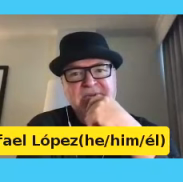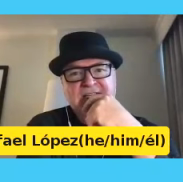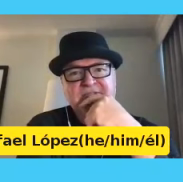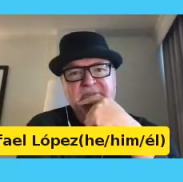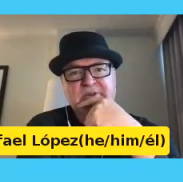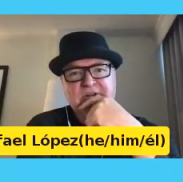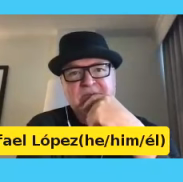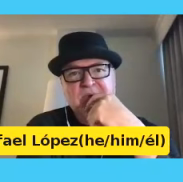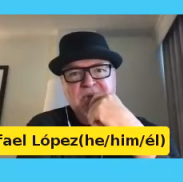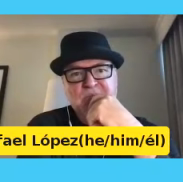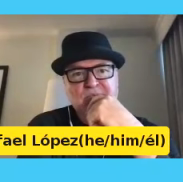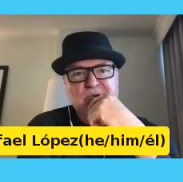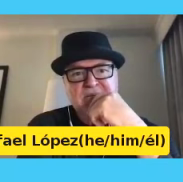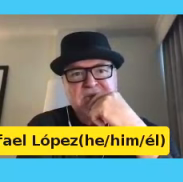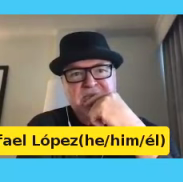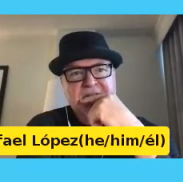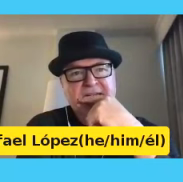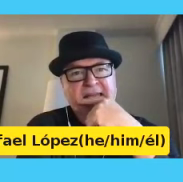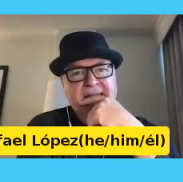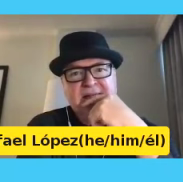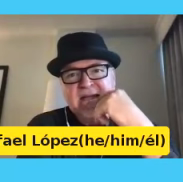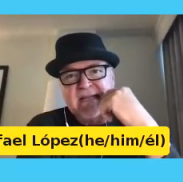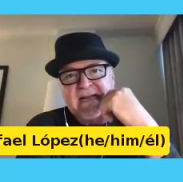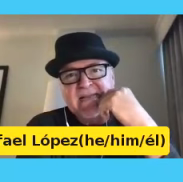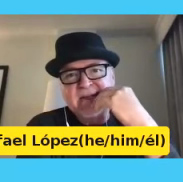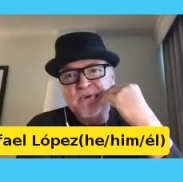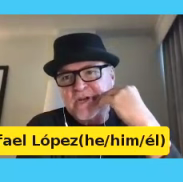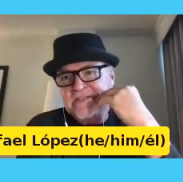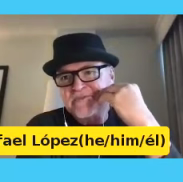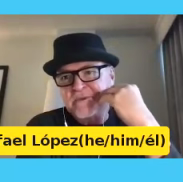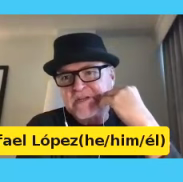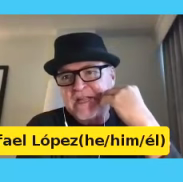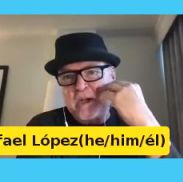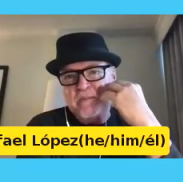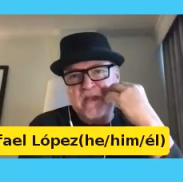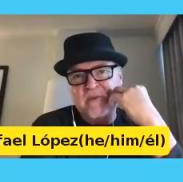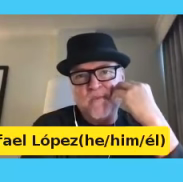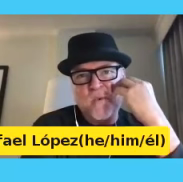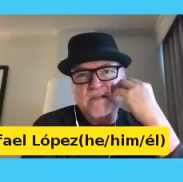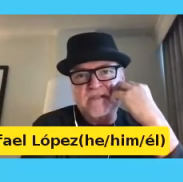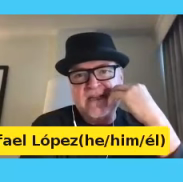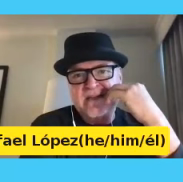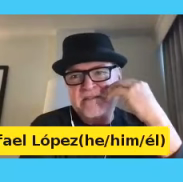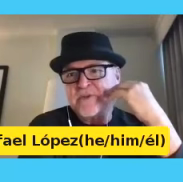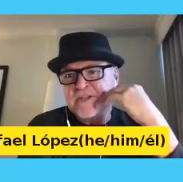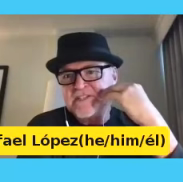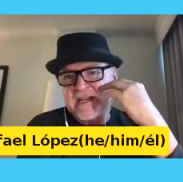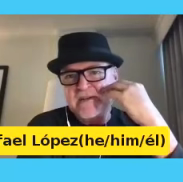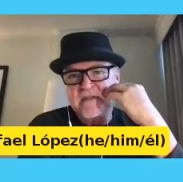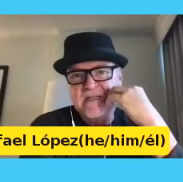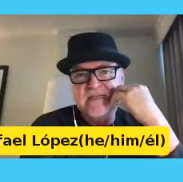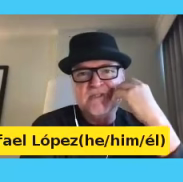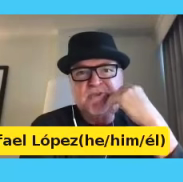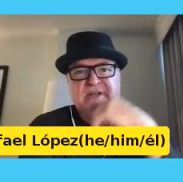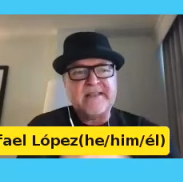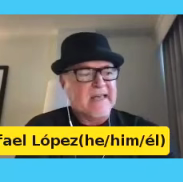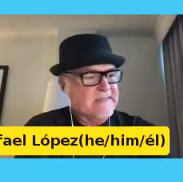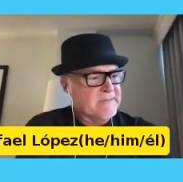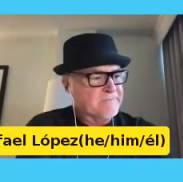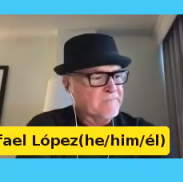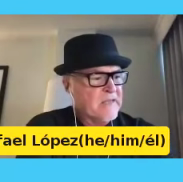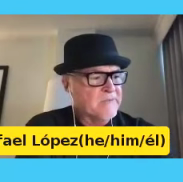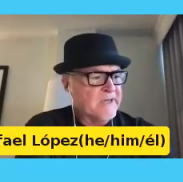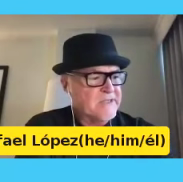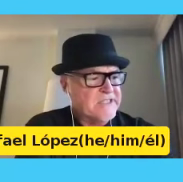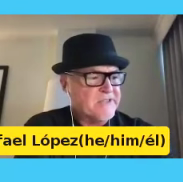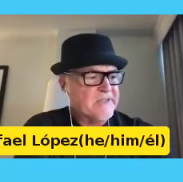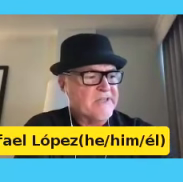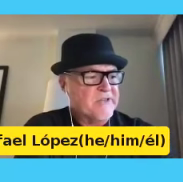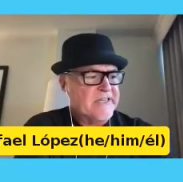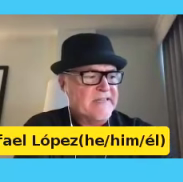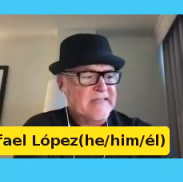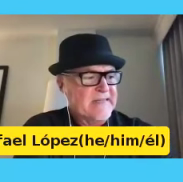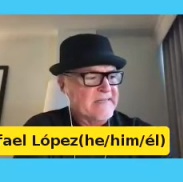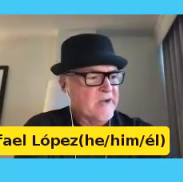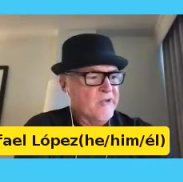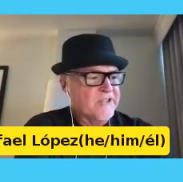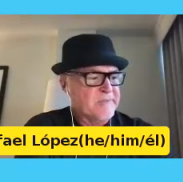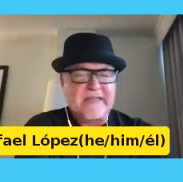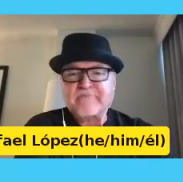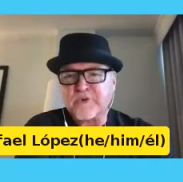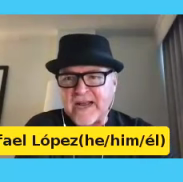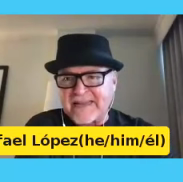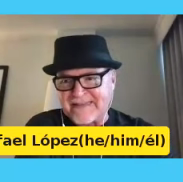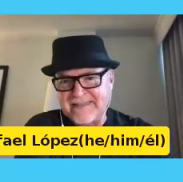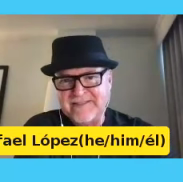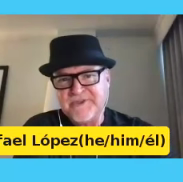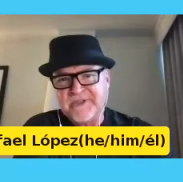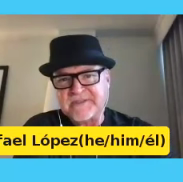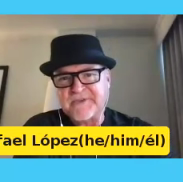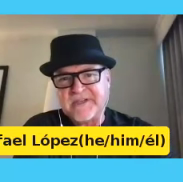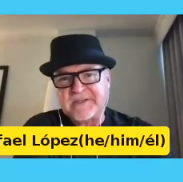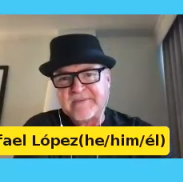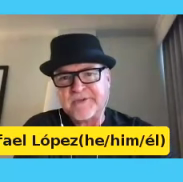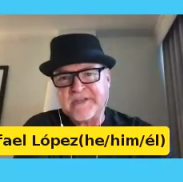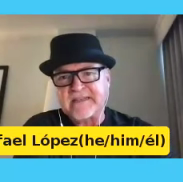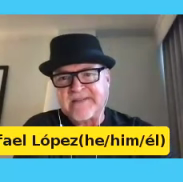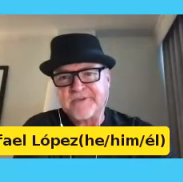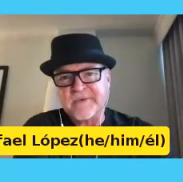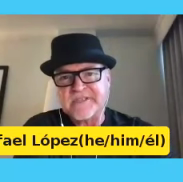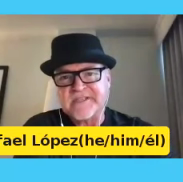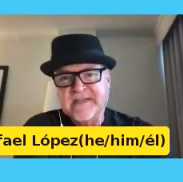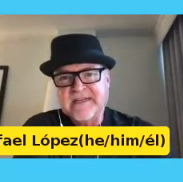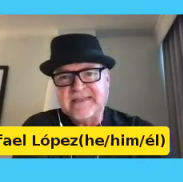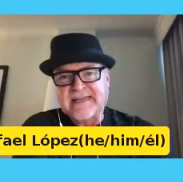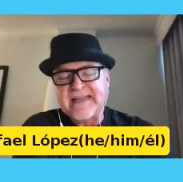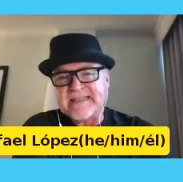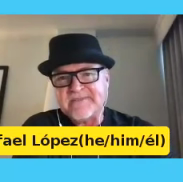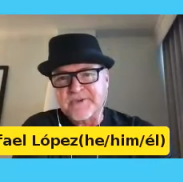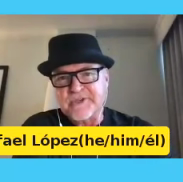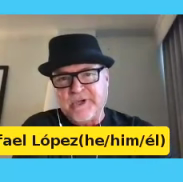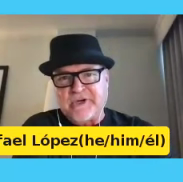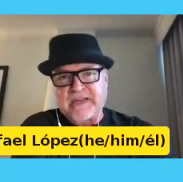painting. I keep saying painting. I'm a painter I guess. You can see, you can see how proud they feel of their accomplishment and like I said, it a community mural where everybody's invited. The more diverse the better it is. Next one. The friendships that you make, it's